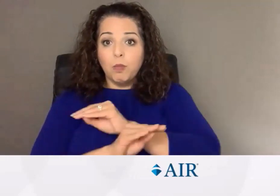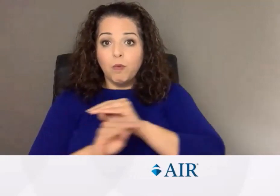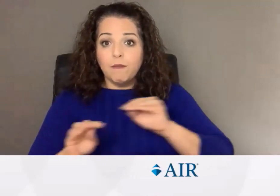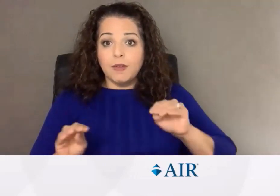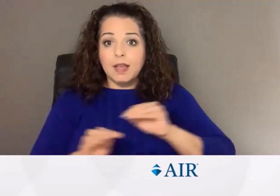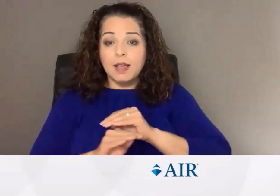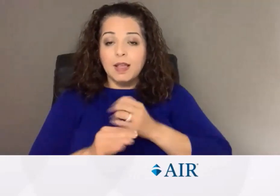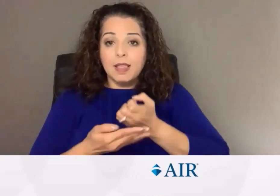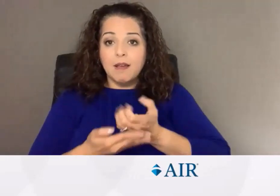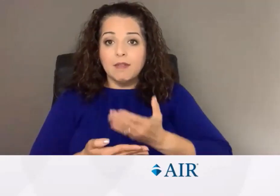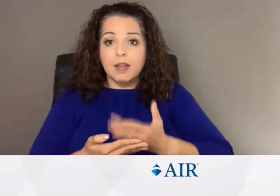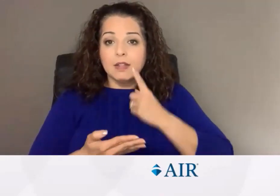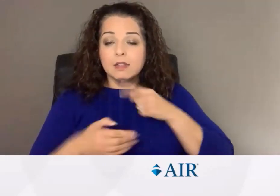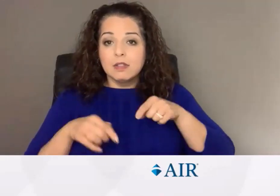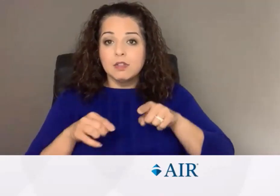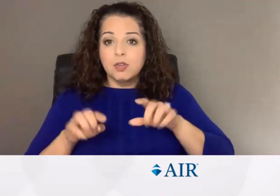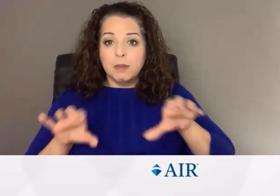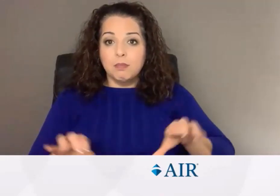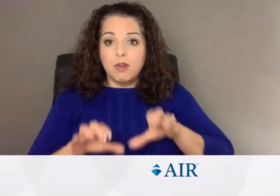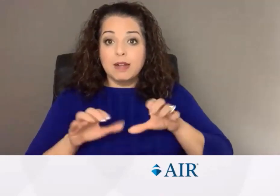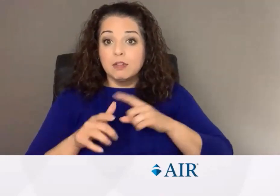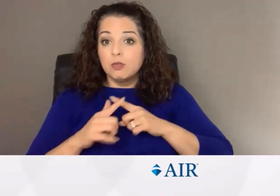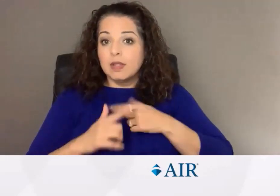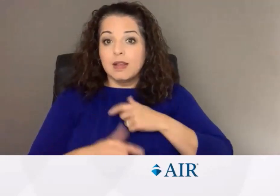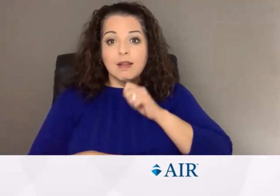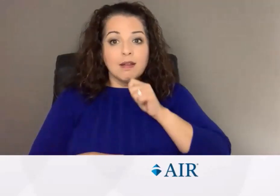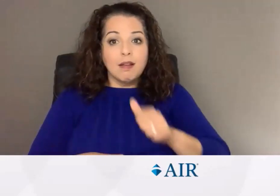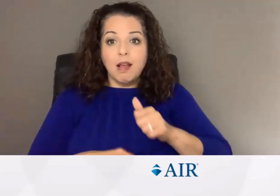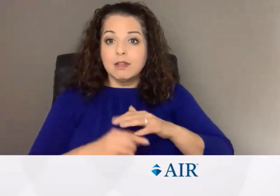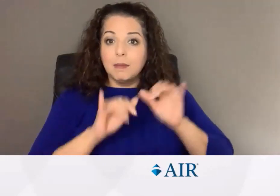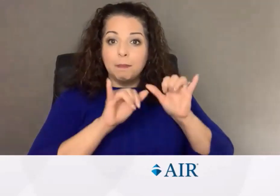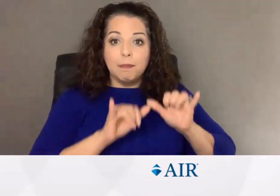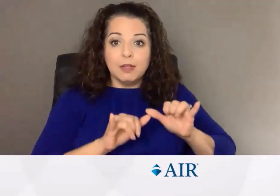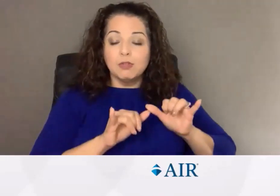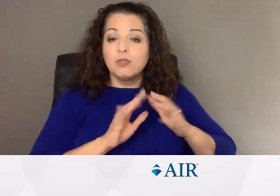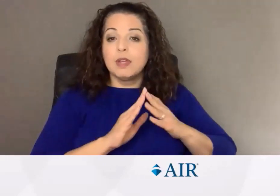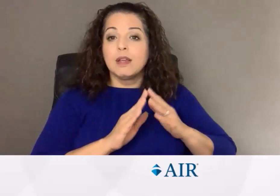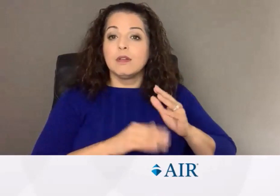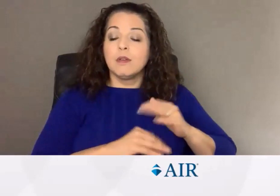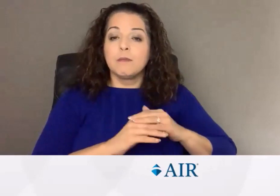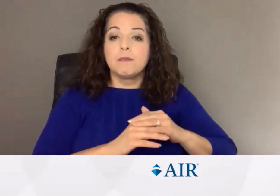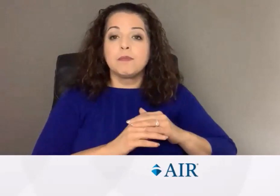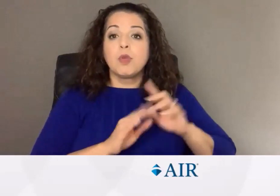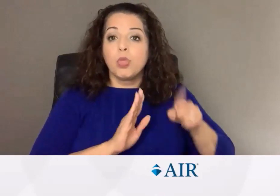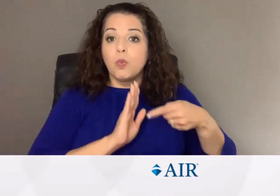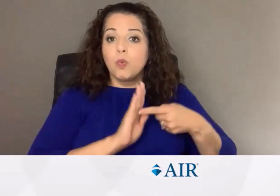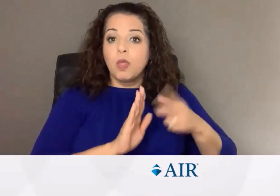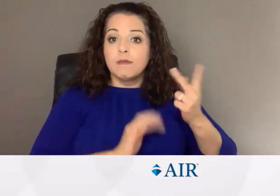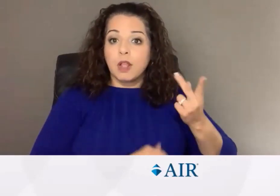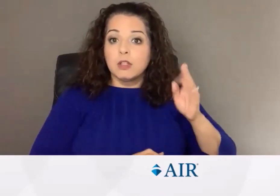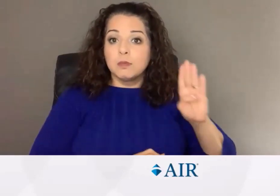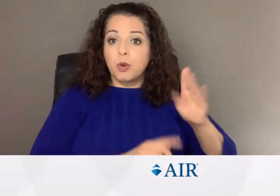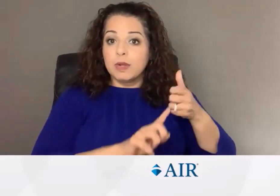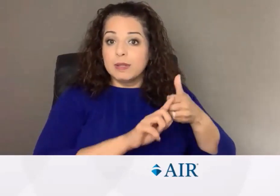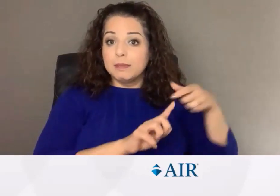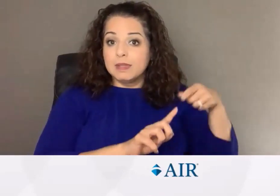So they are not measuring the role of knowledge broker. The role of knowledge brokers themselves, as we said,